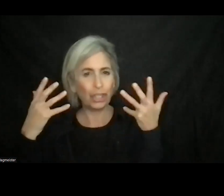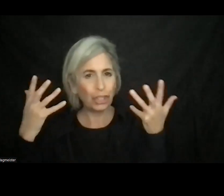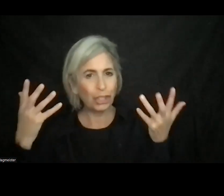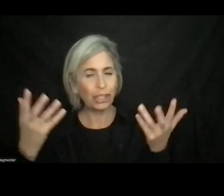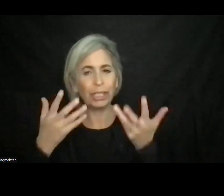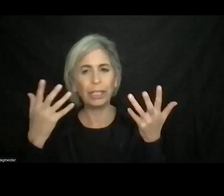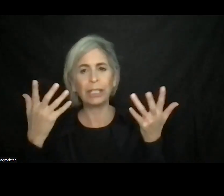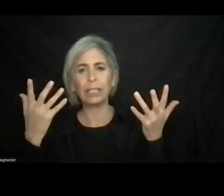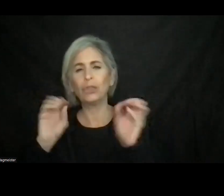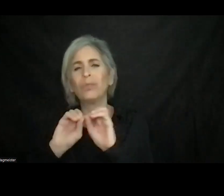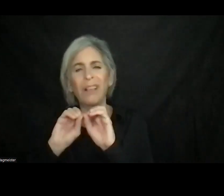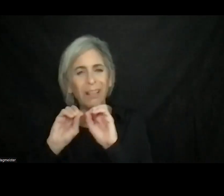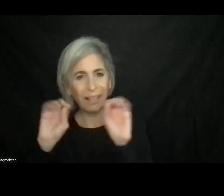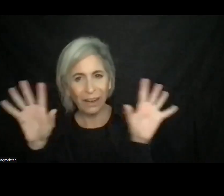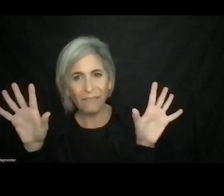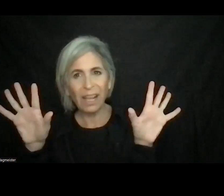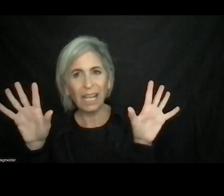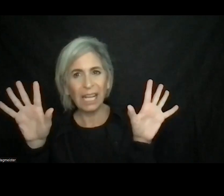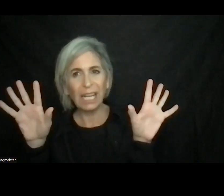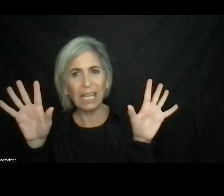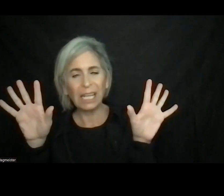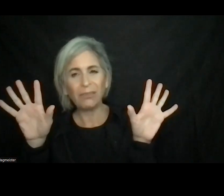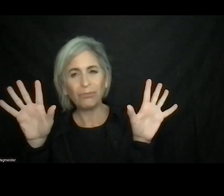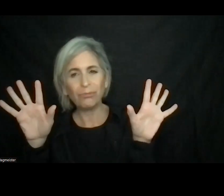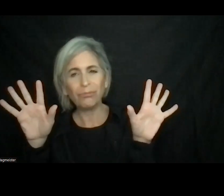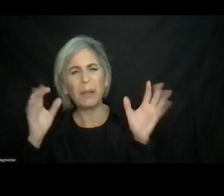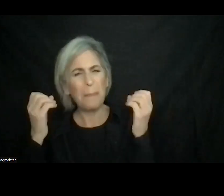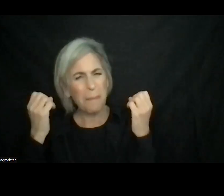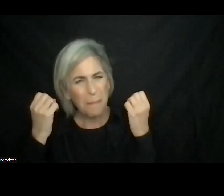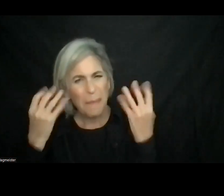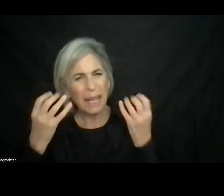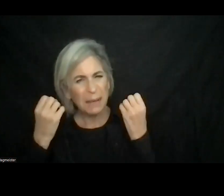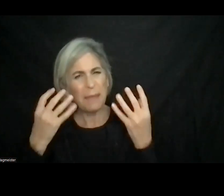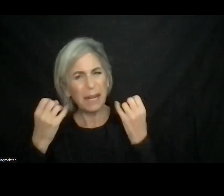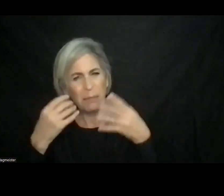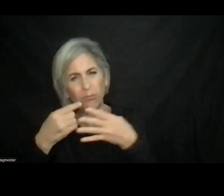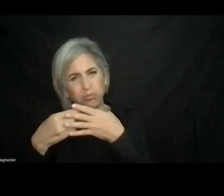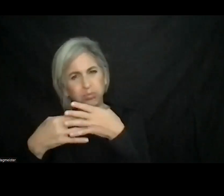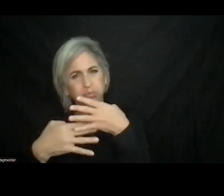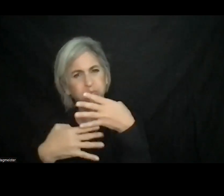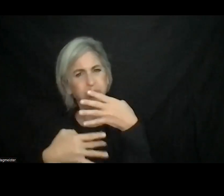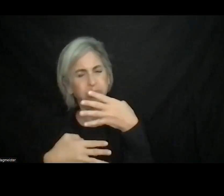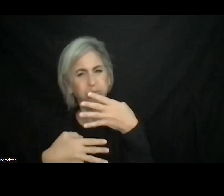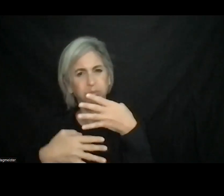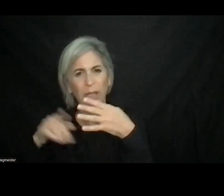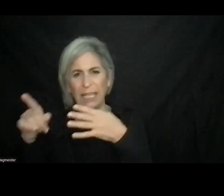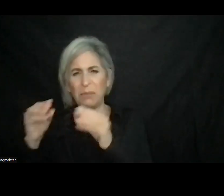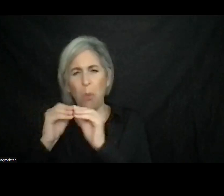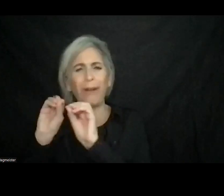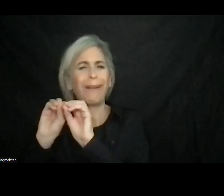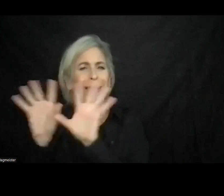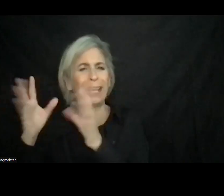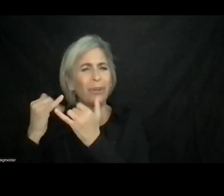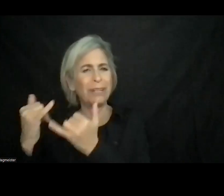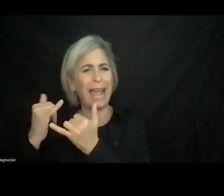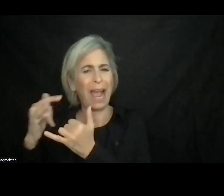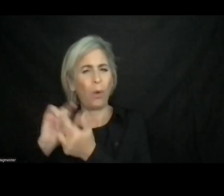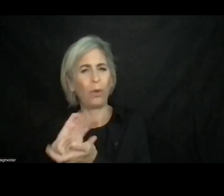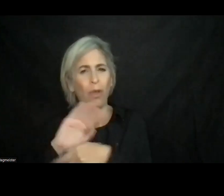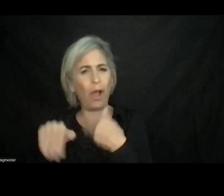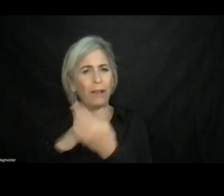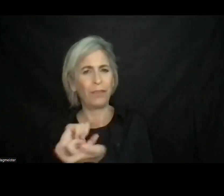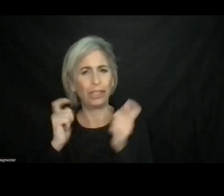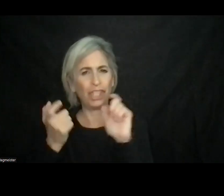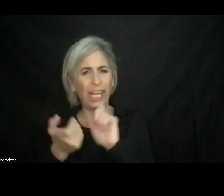clarify many things. Maybe it is not very innovative in parameters. But now is